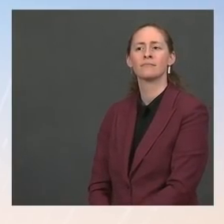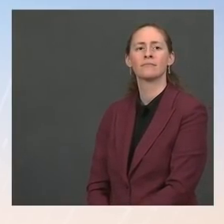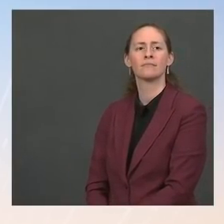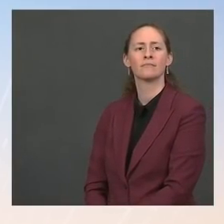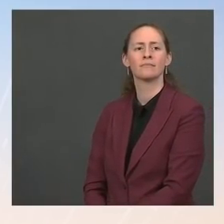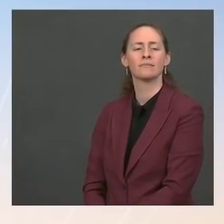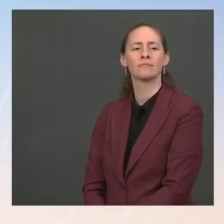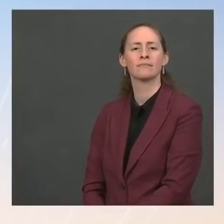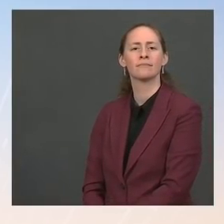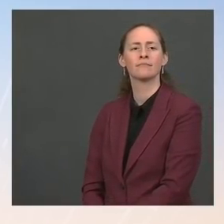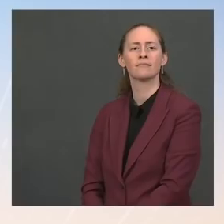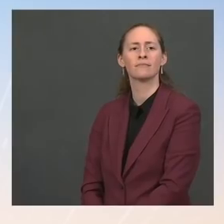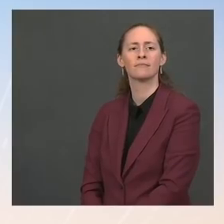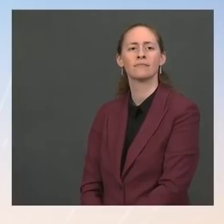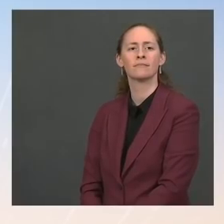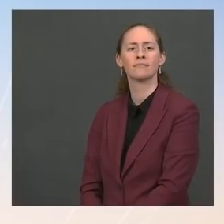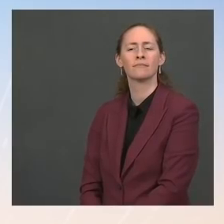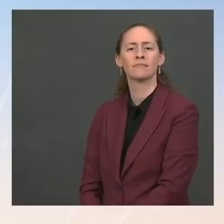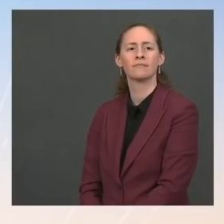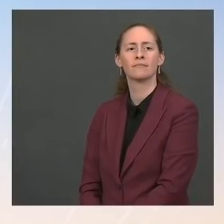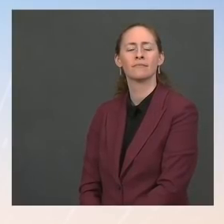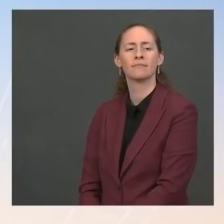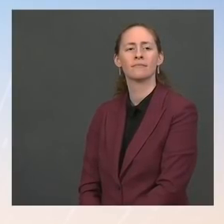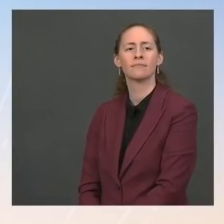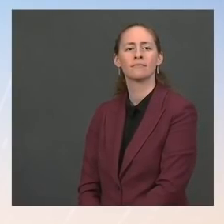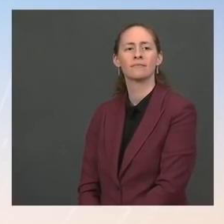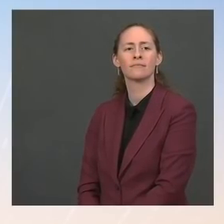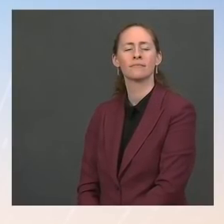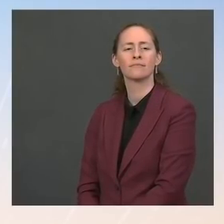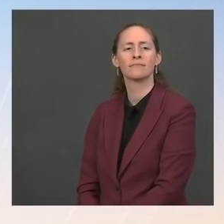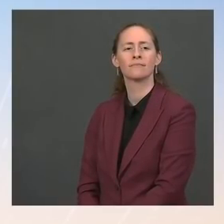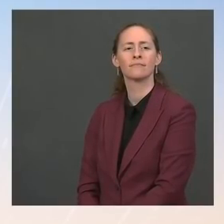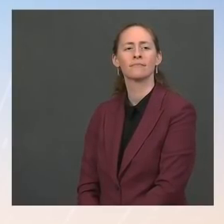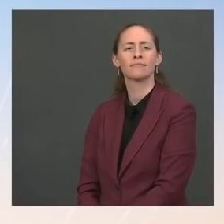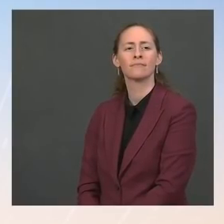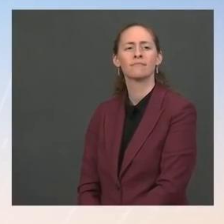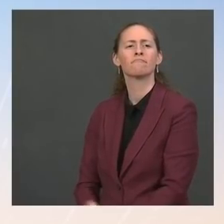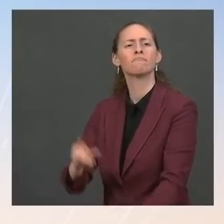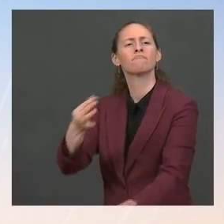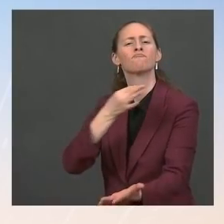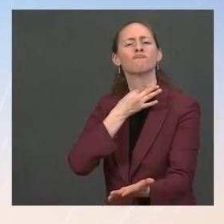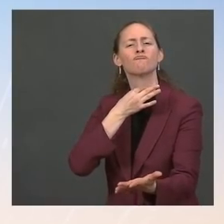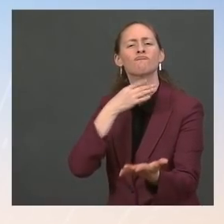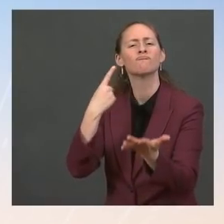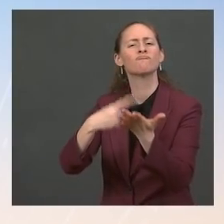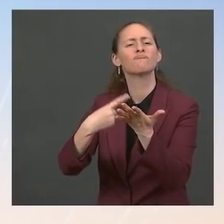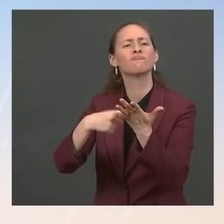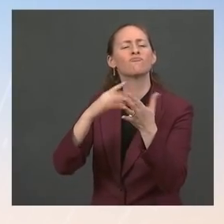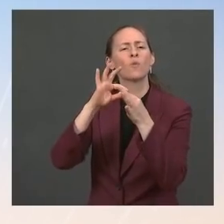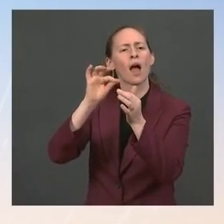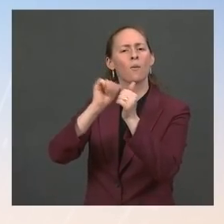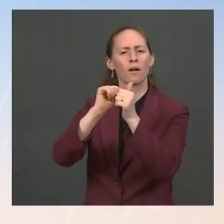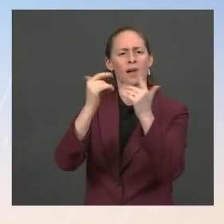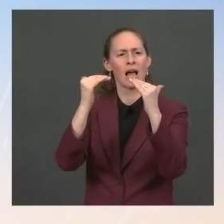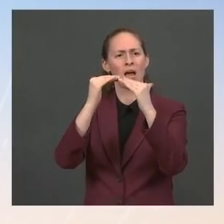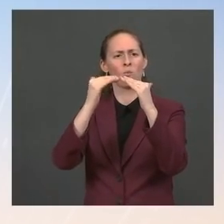that would be great for everyone to have an opportunity. Ethiopia seems to be on the brink of a civil war. The U.S. State Department is urging Americans